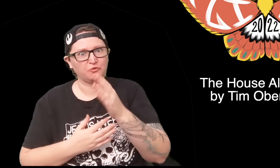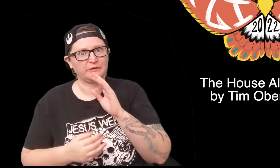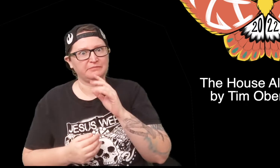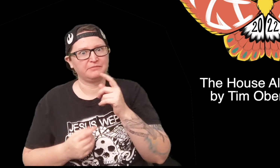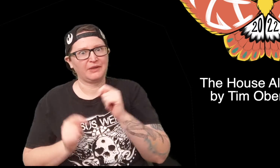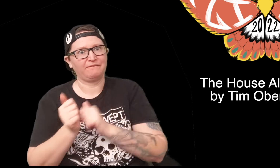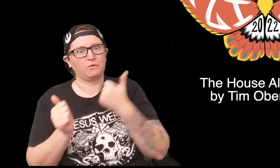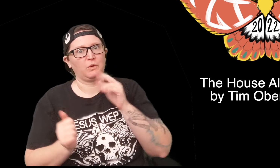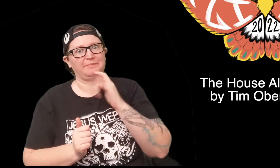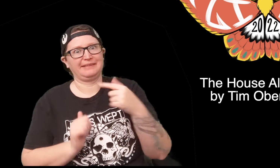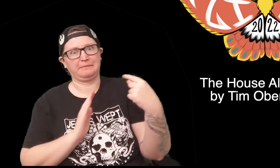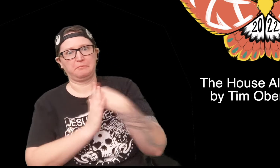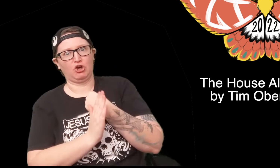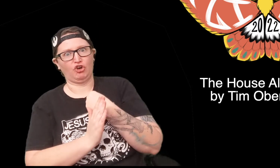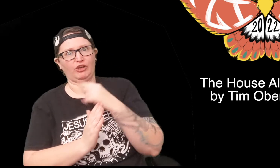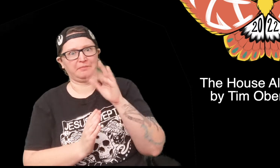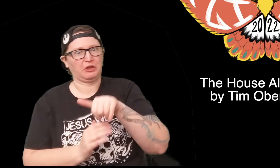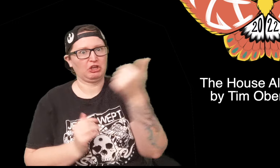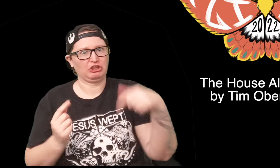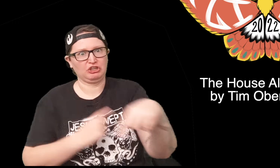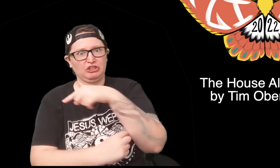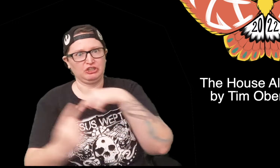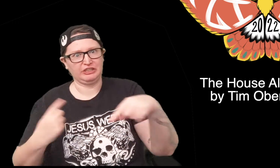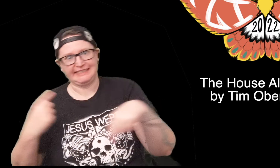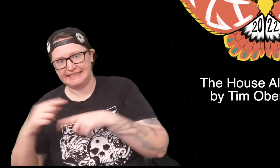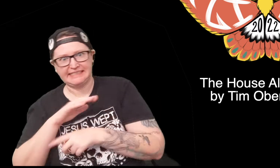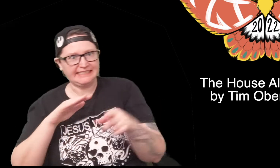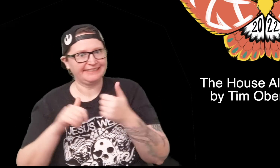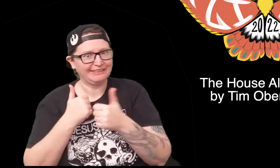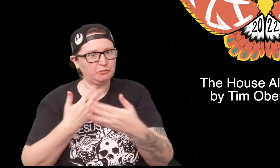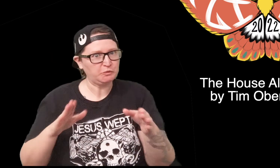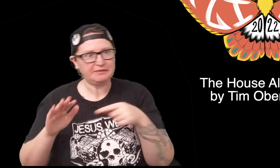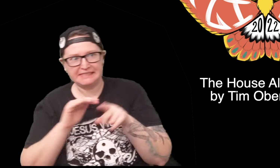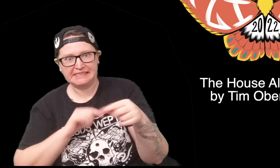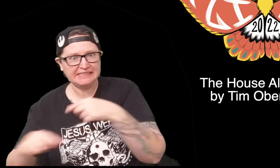you have to try to survive and avoid being murdered by the other people there they have